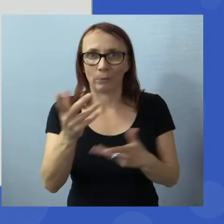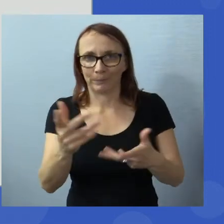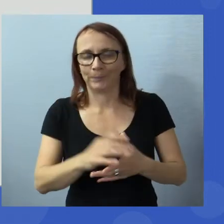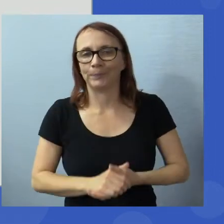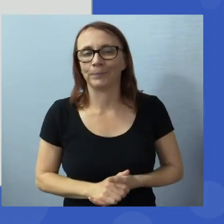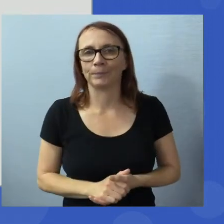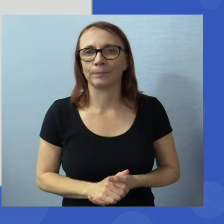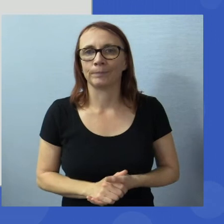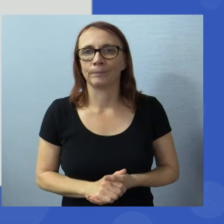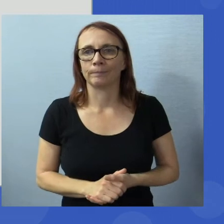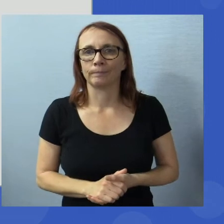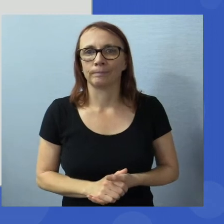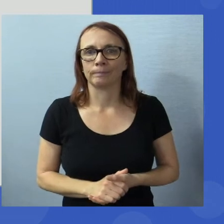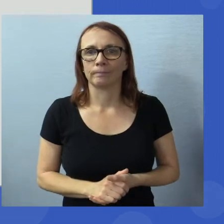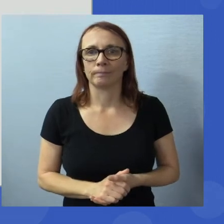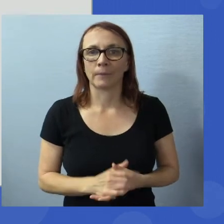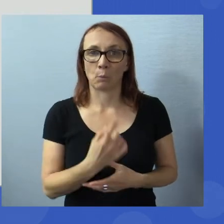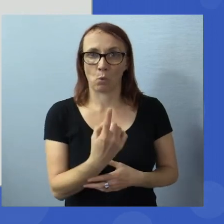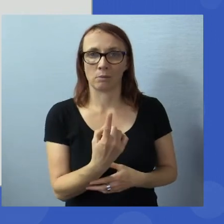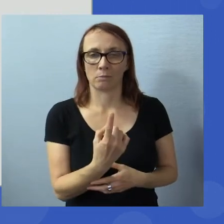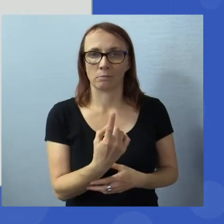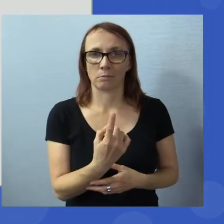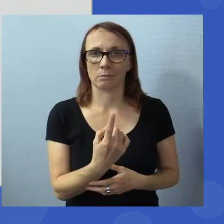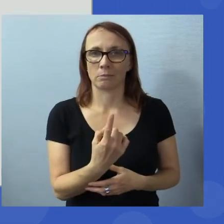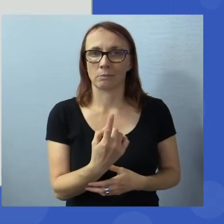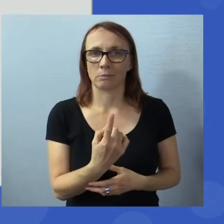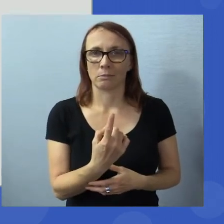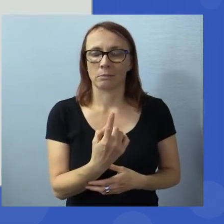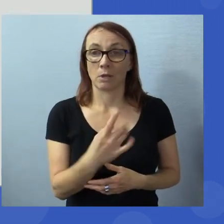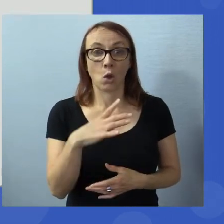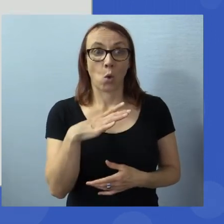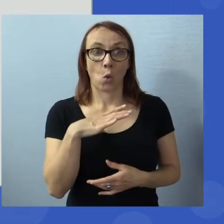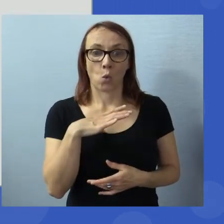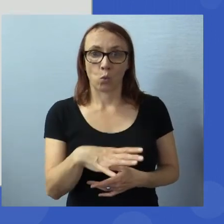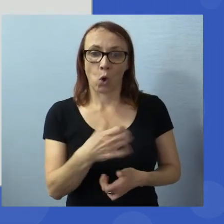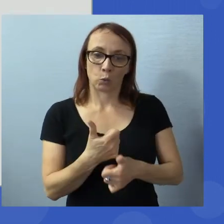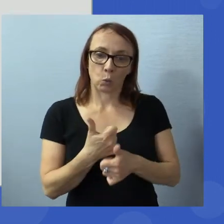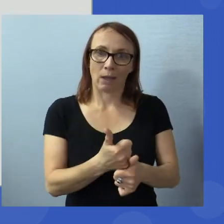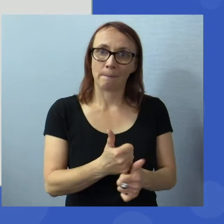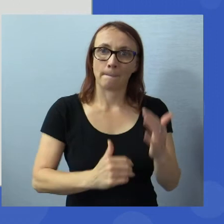with statement number one and we want to help build an equal society where